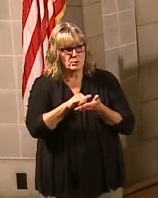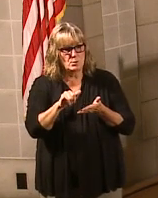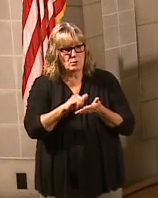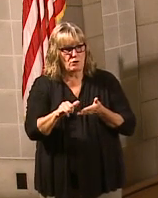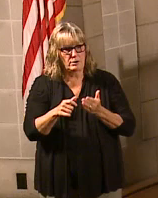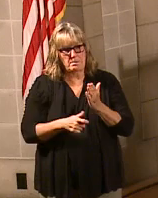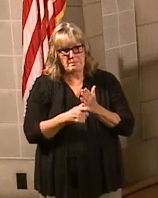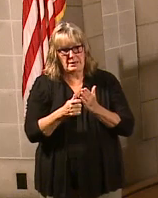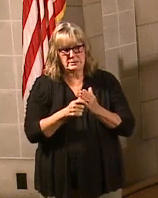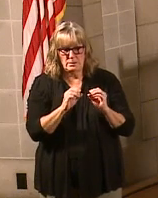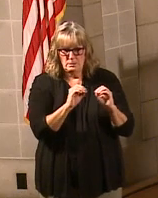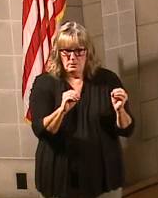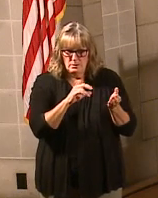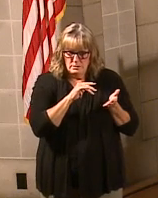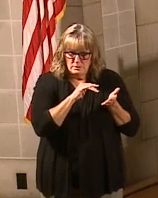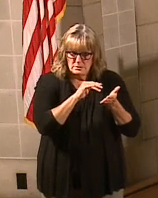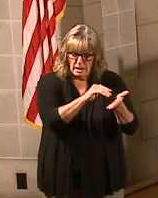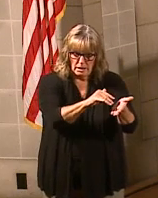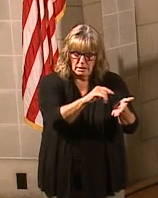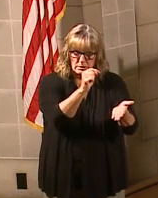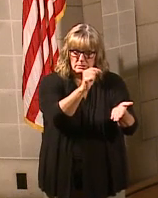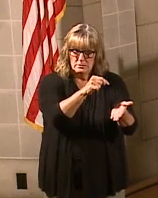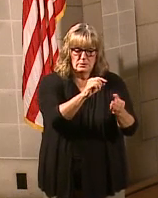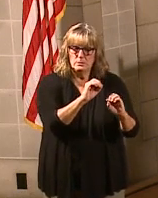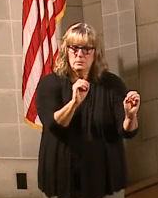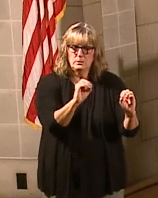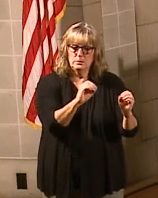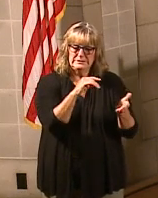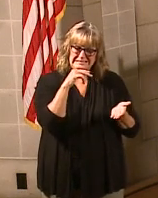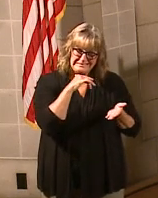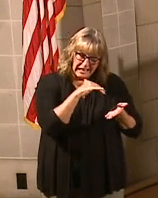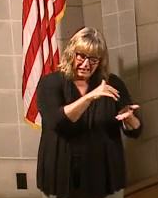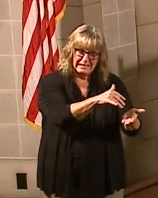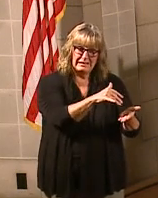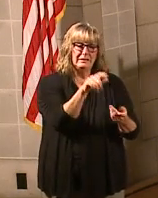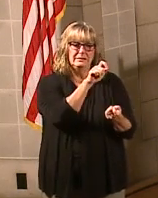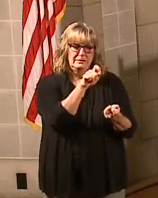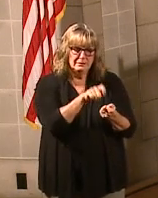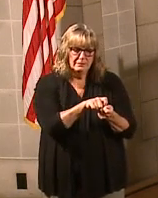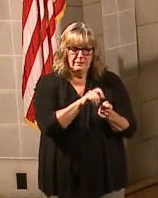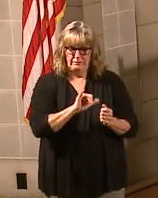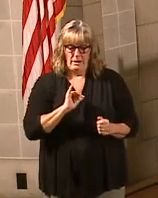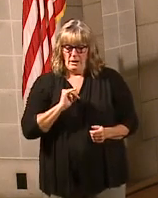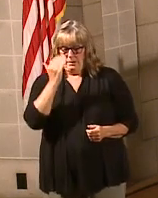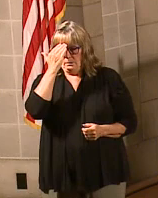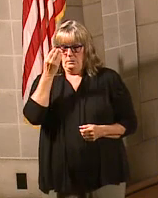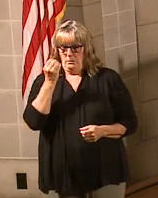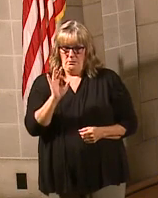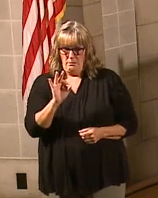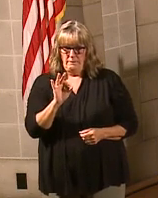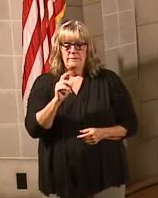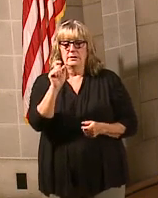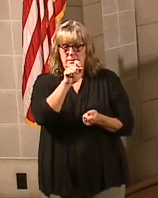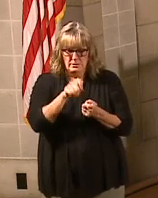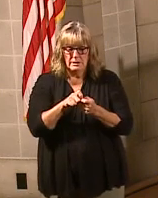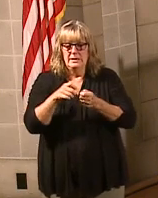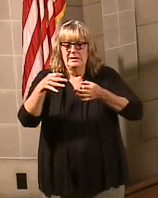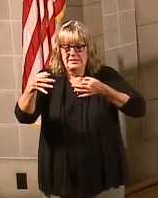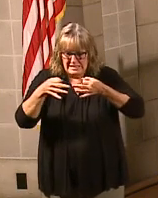THERE TALK ABOUT SOME OF THE POTENTIAL HARM SO I'LL REFER YOU TO THAT NEW YORK MAGAZINE ARTICLE.